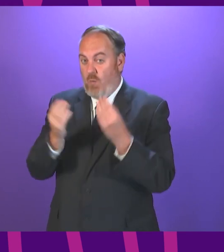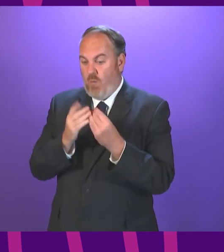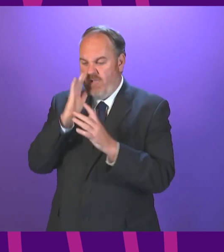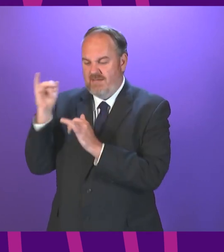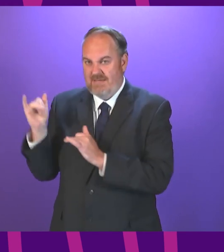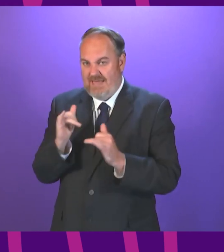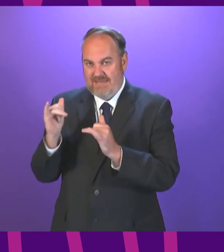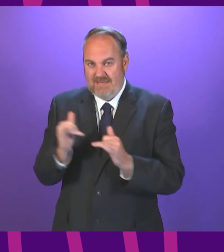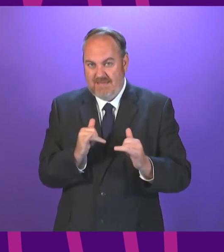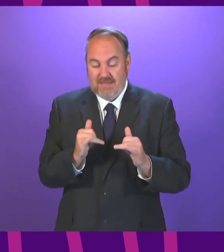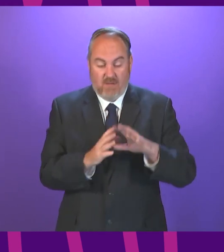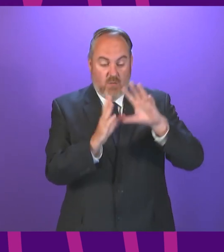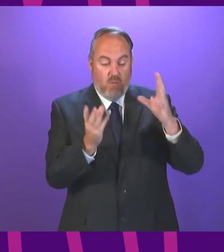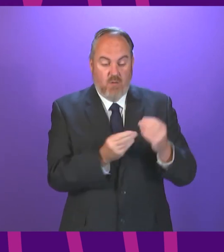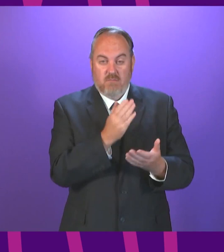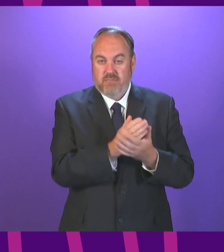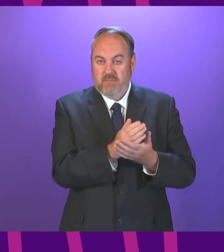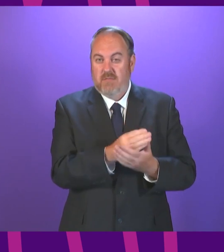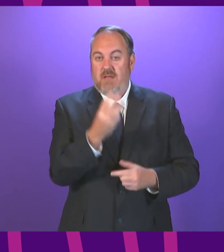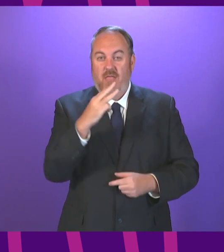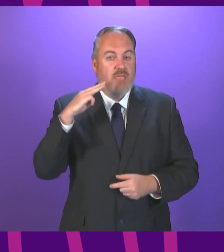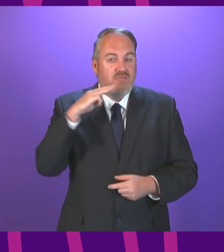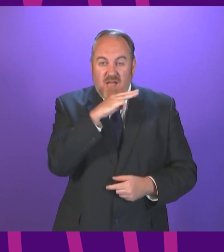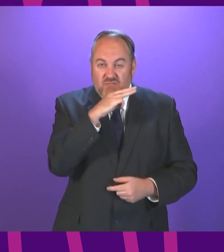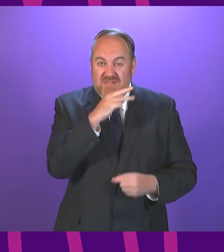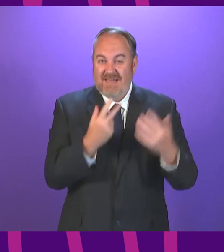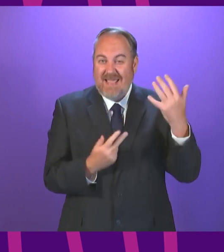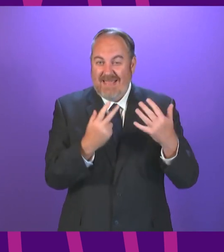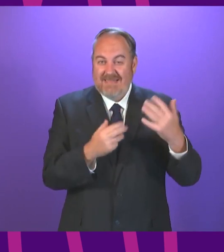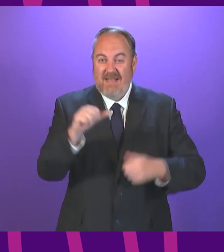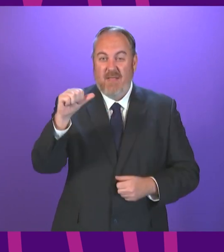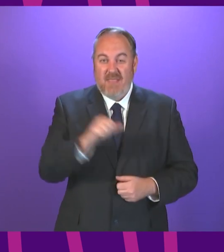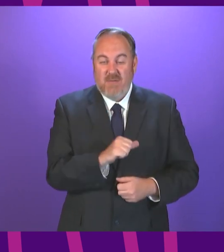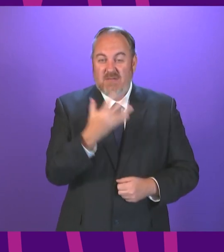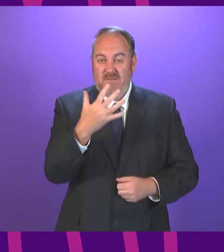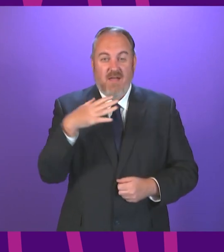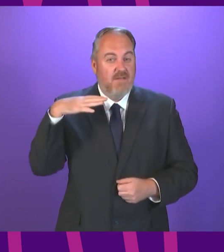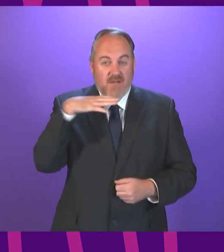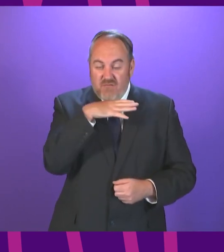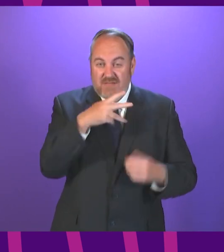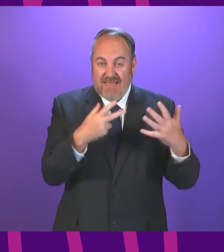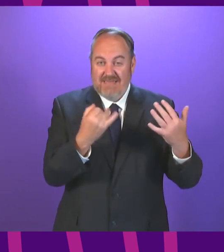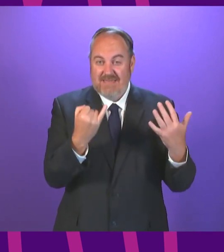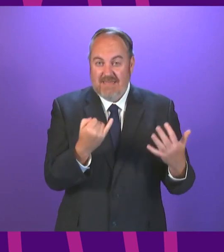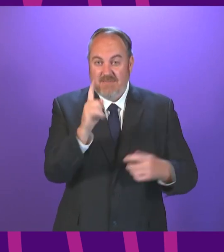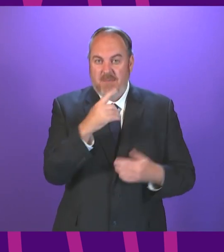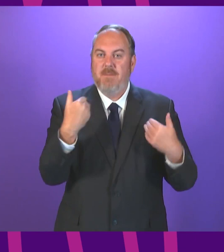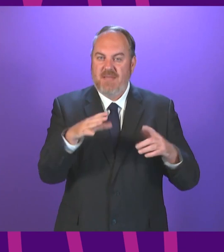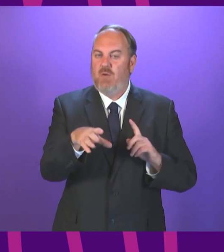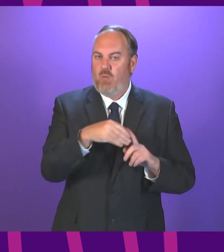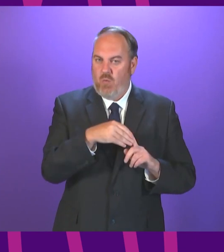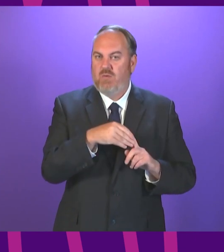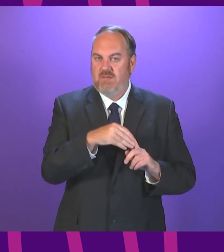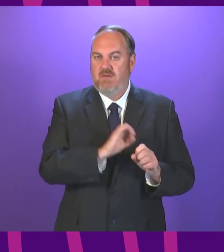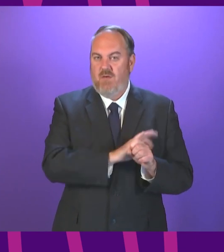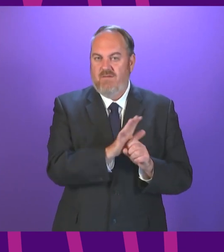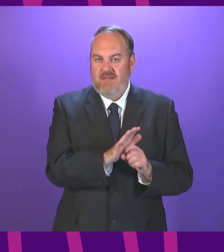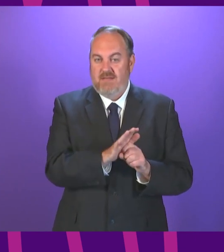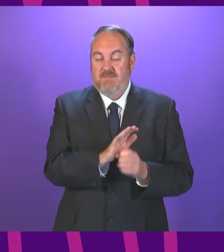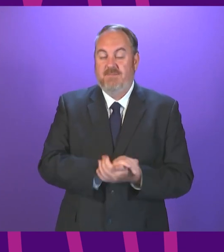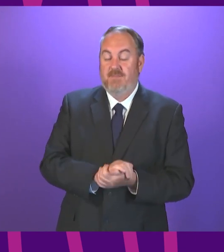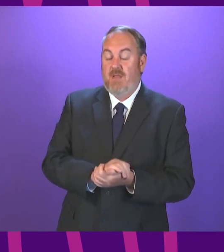total number of confirmed cases is now 318,566. There are 506 people in hospital, which is 37 more